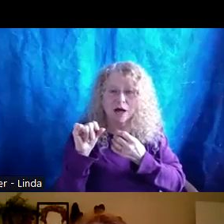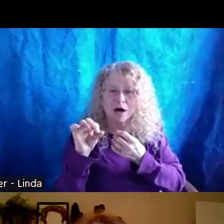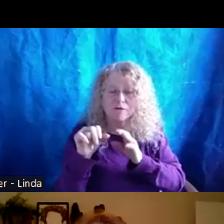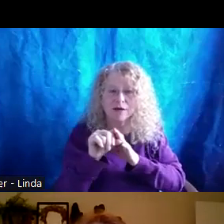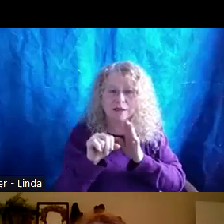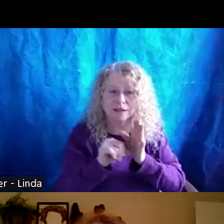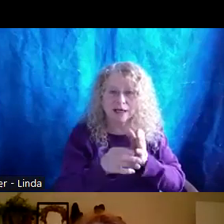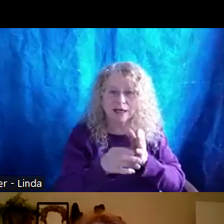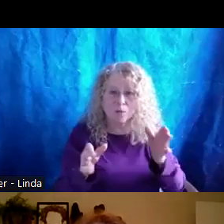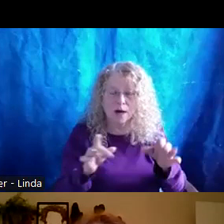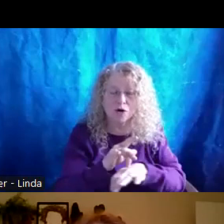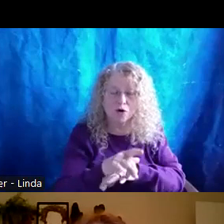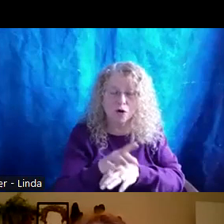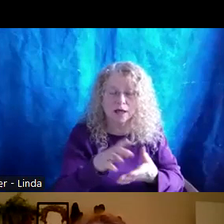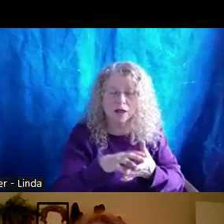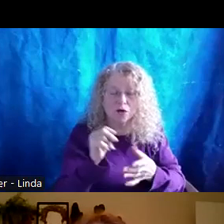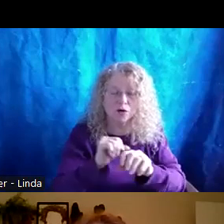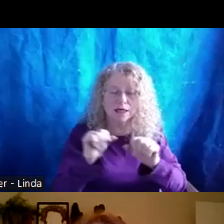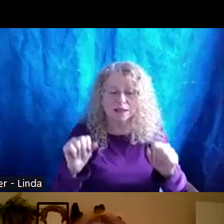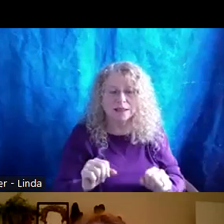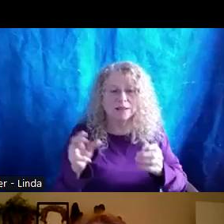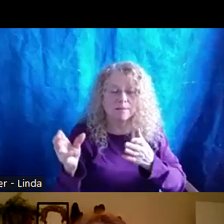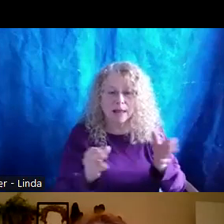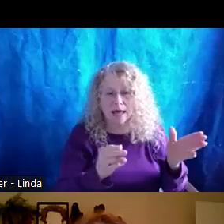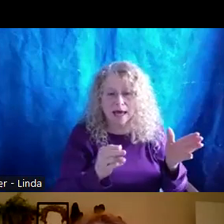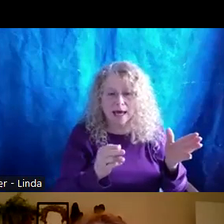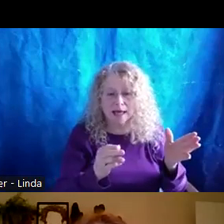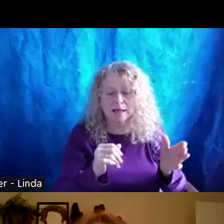LEARNING SYSTEM PLAN. AND THAT IS CALLED RAISE UP OREGON.